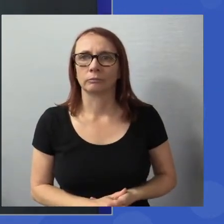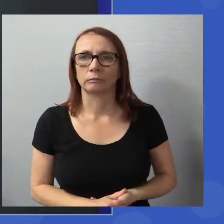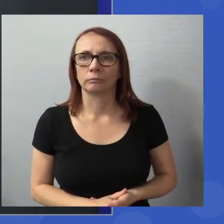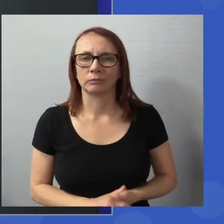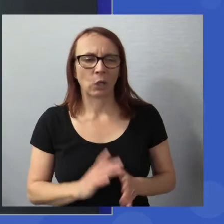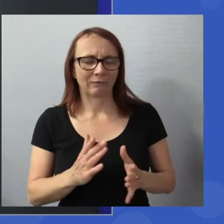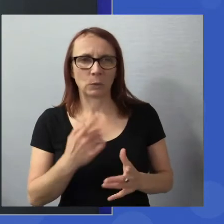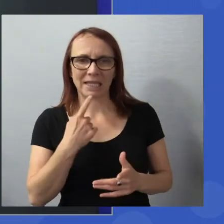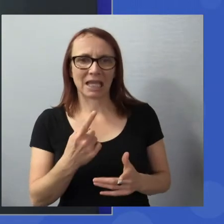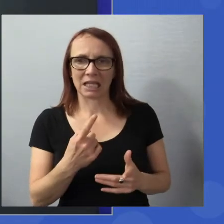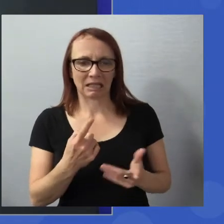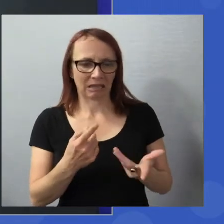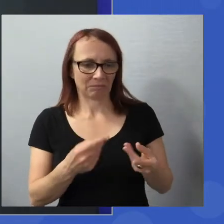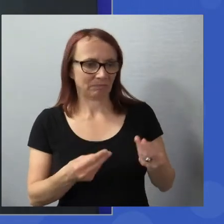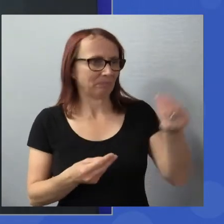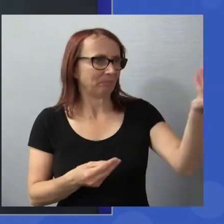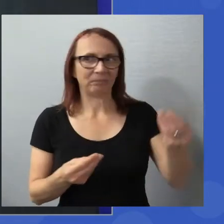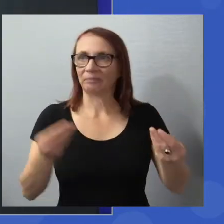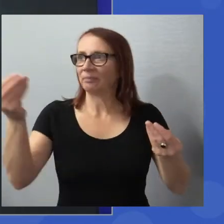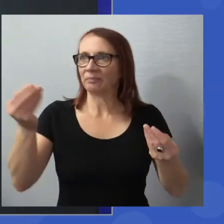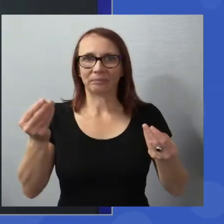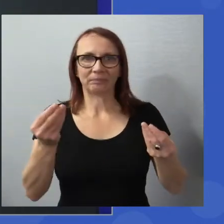placing these statements to make sure they have the most impact so I'm gonna